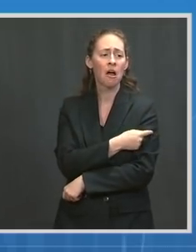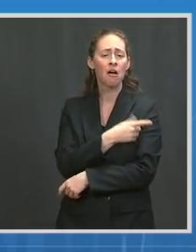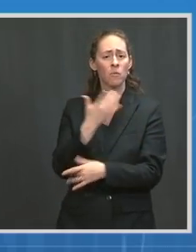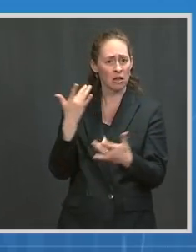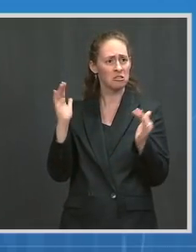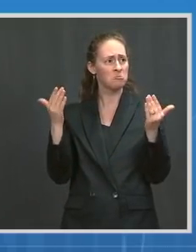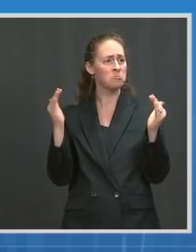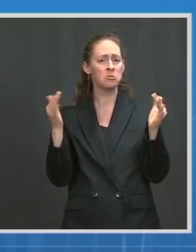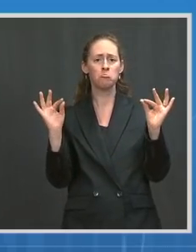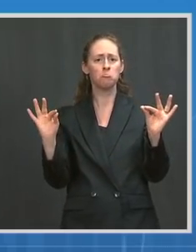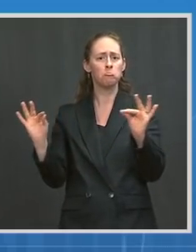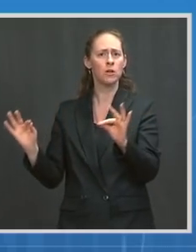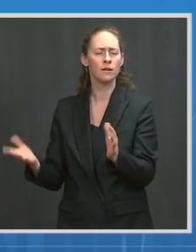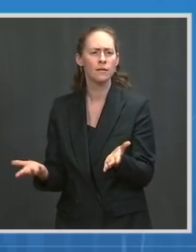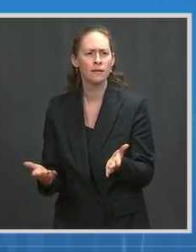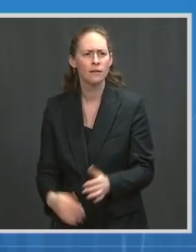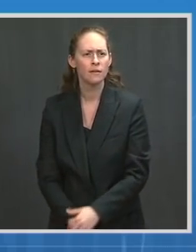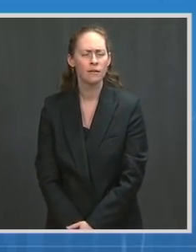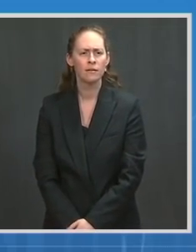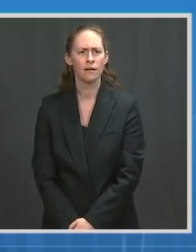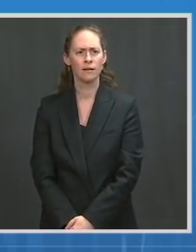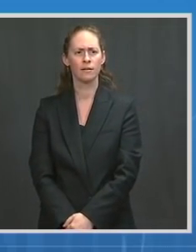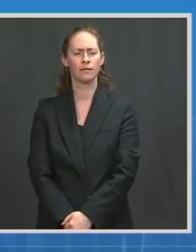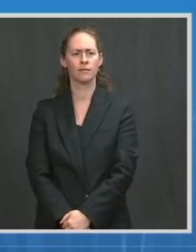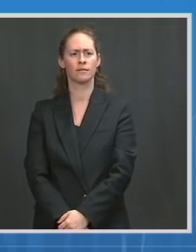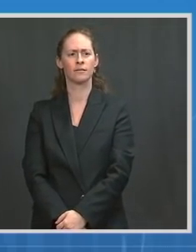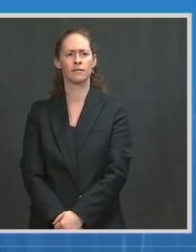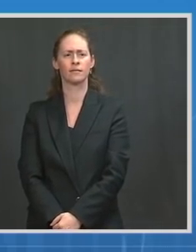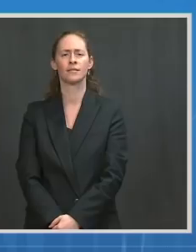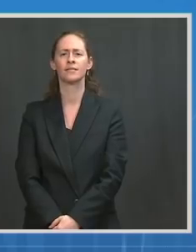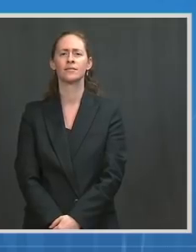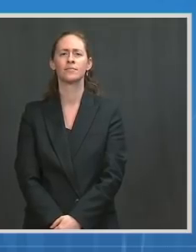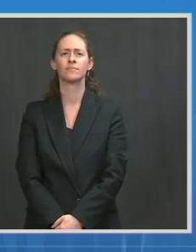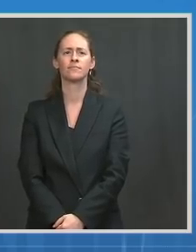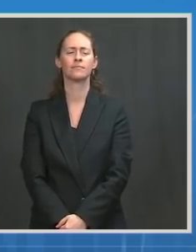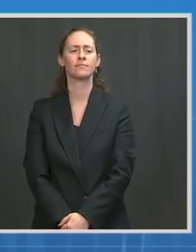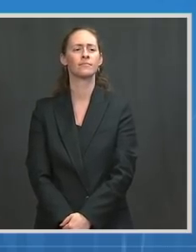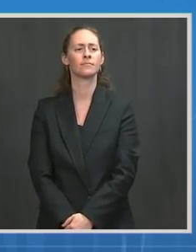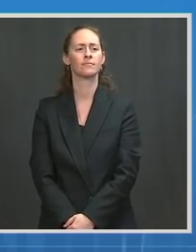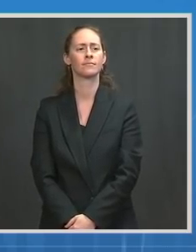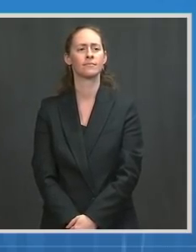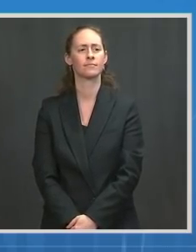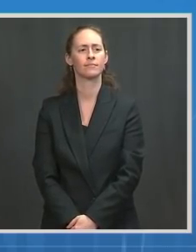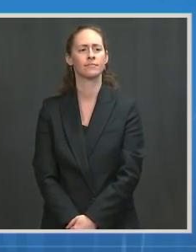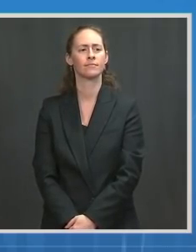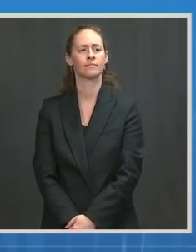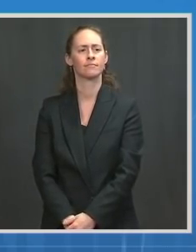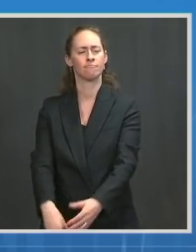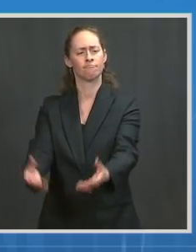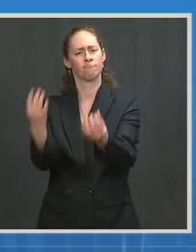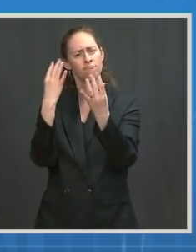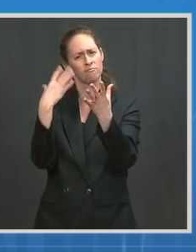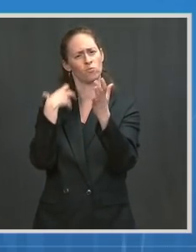Mr. Slavitt: Dr. Walensky. Dr. Walensky: Thank you, Tamara, for that question. I want to be clear that we followed the science here. While I -- this may serve as incentive